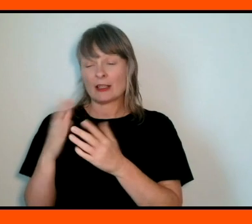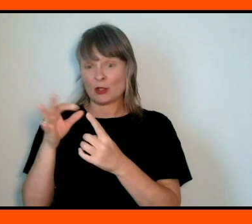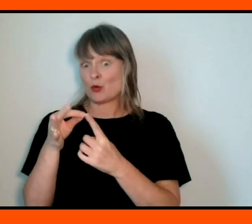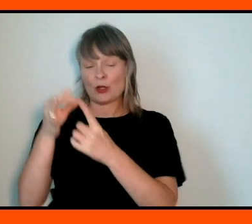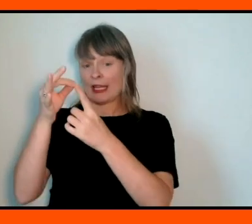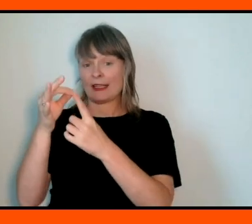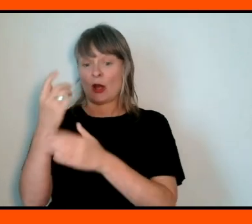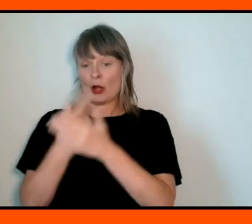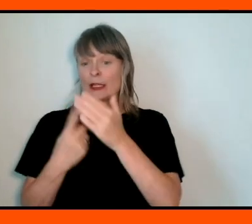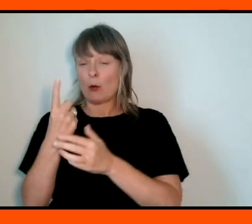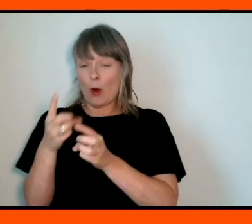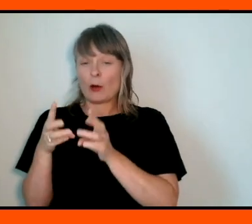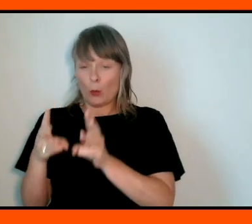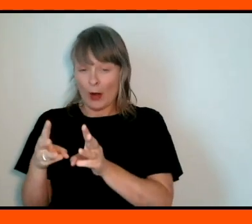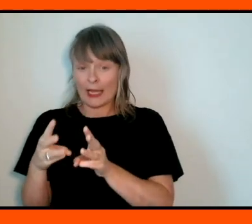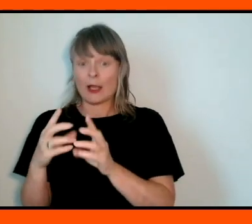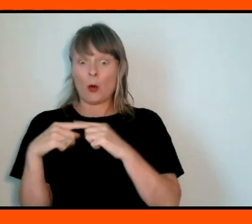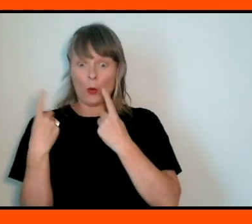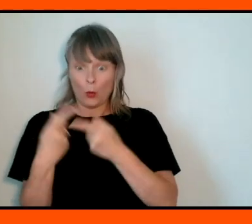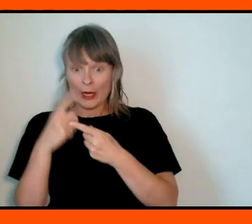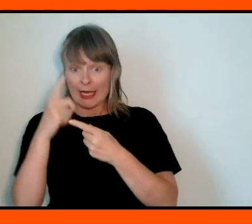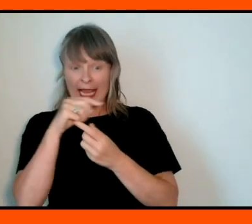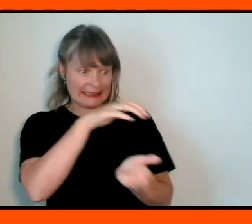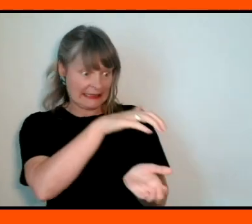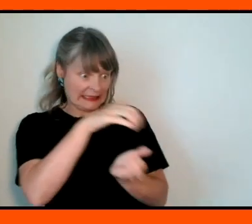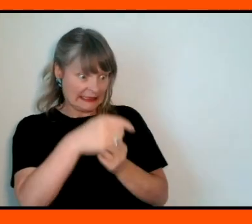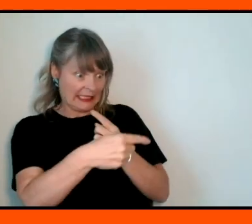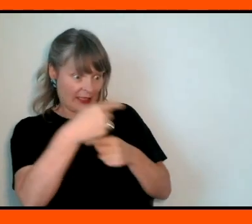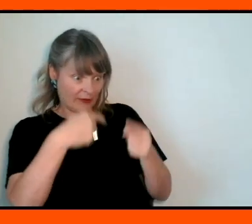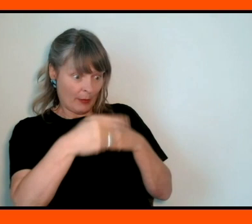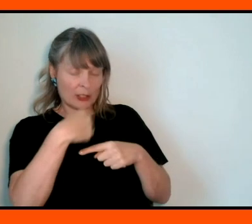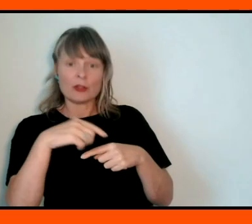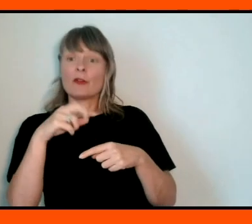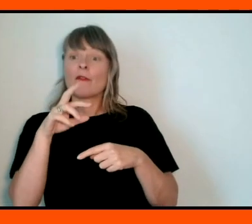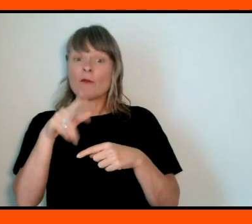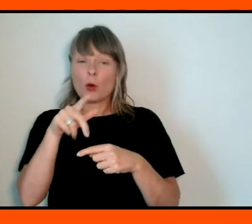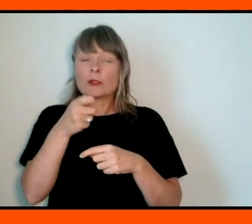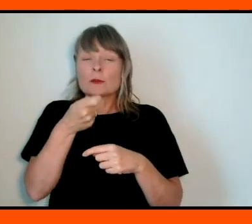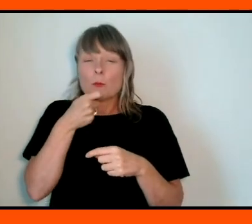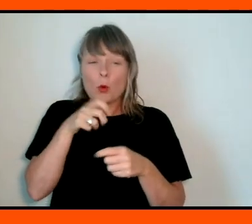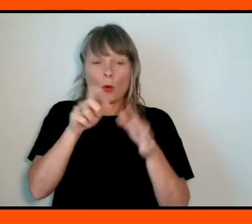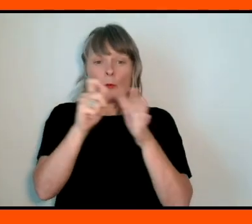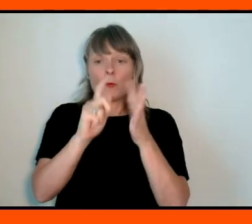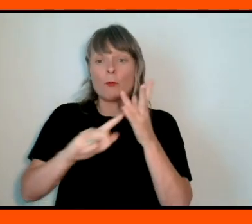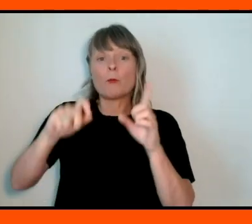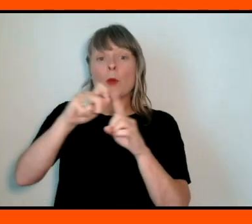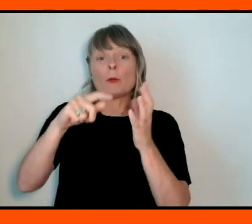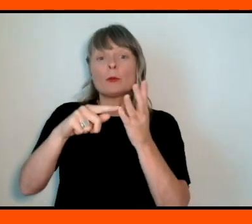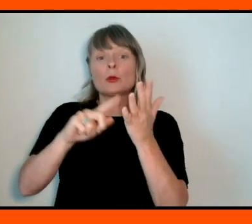at the small area level and for small population groups. We need to consider this criterion